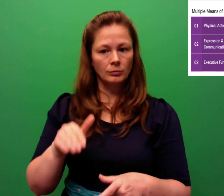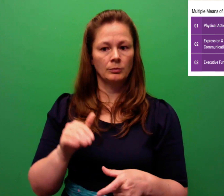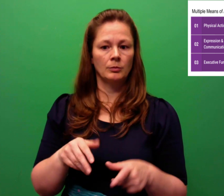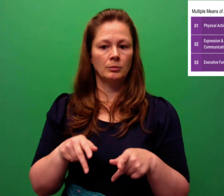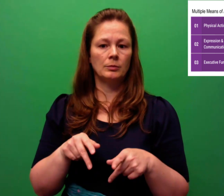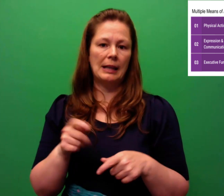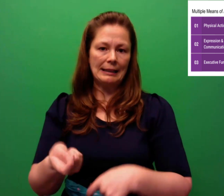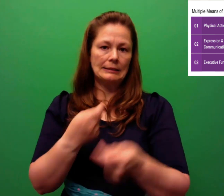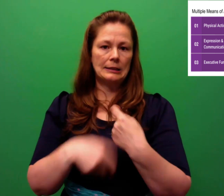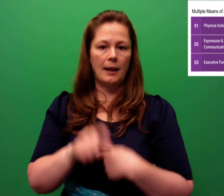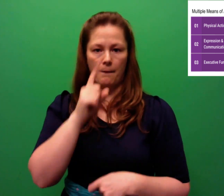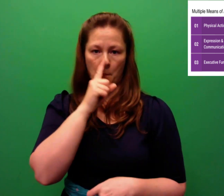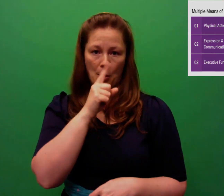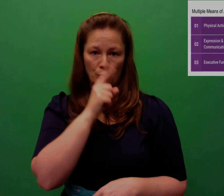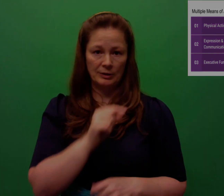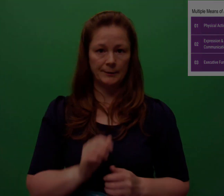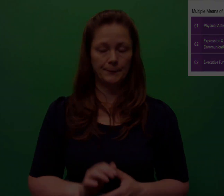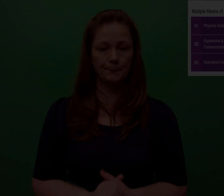a mouse.